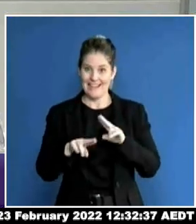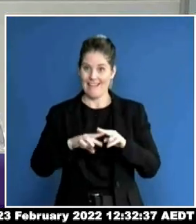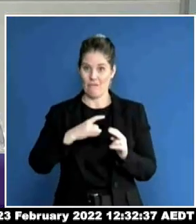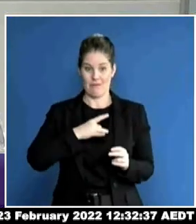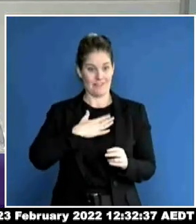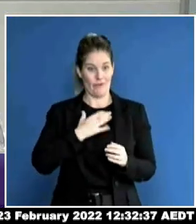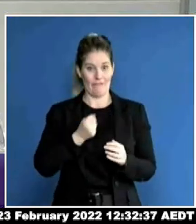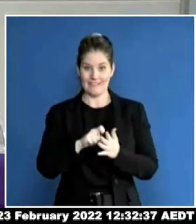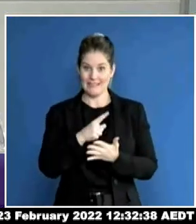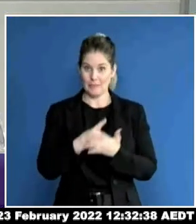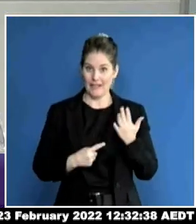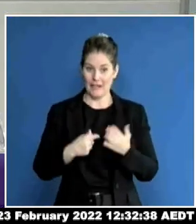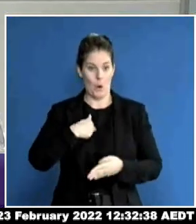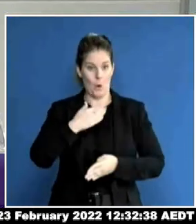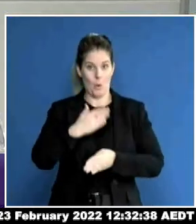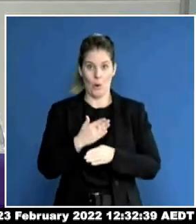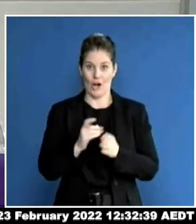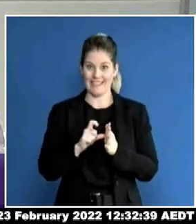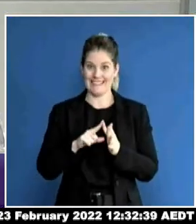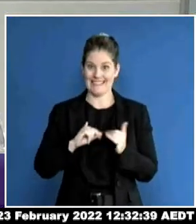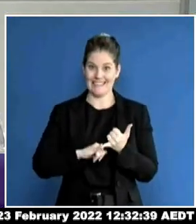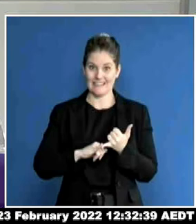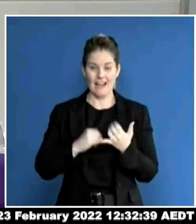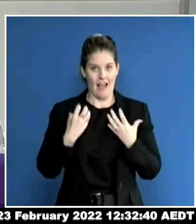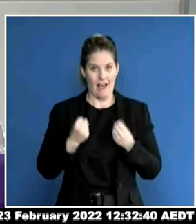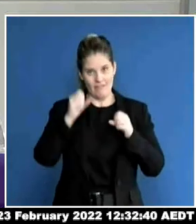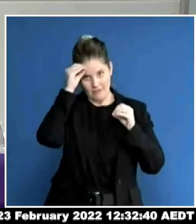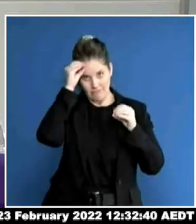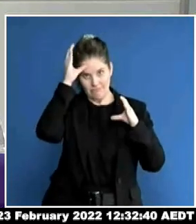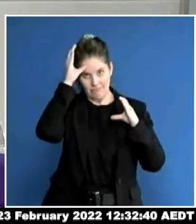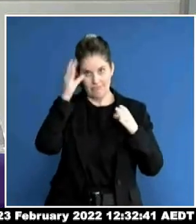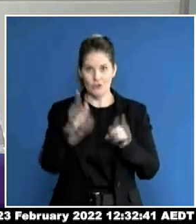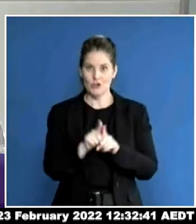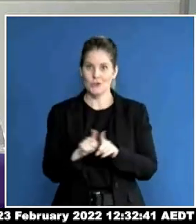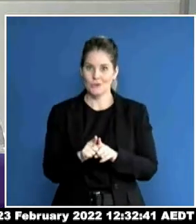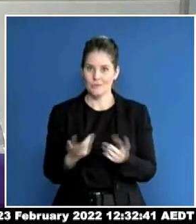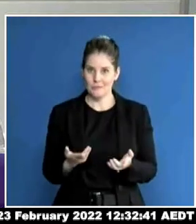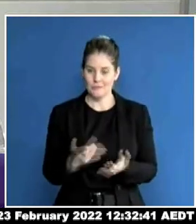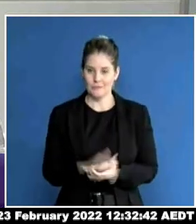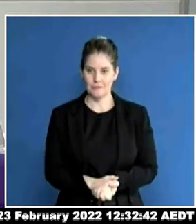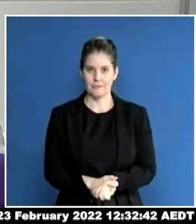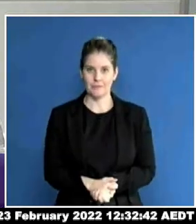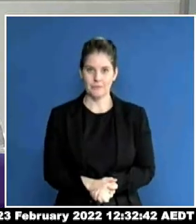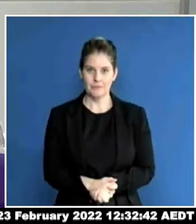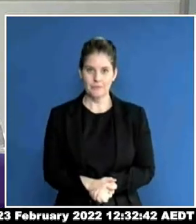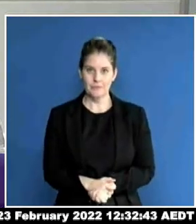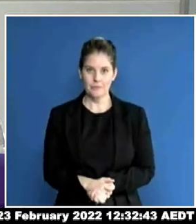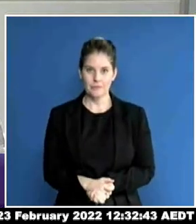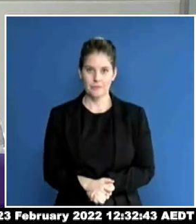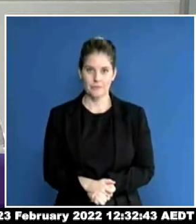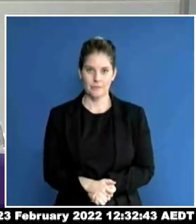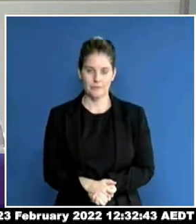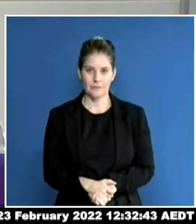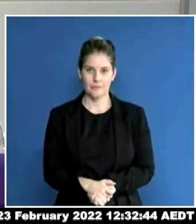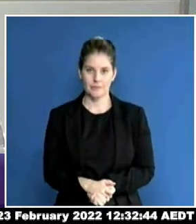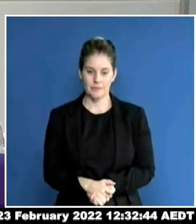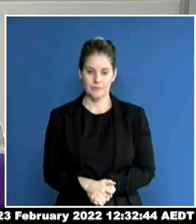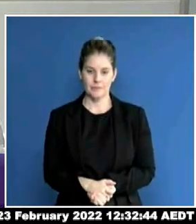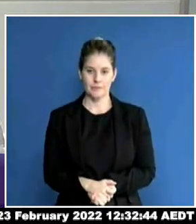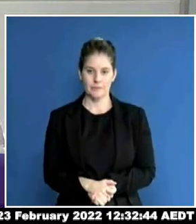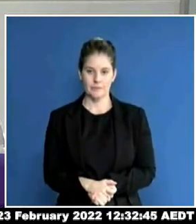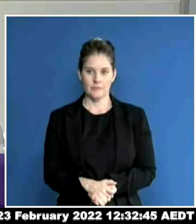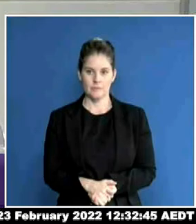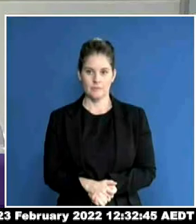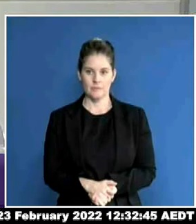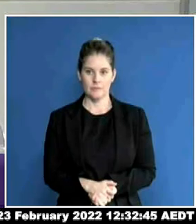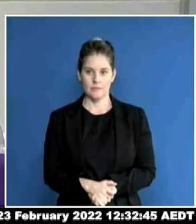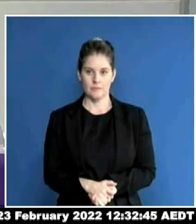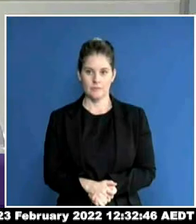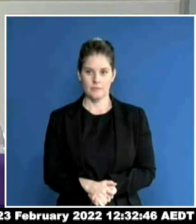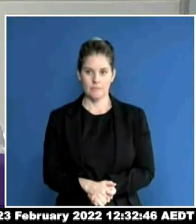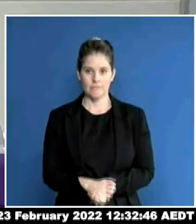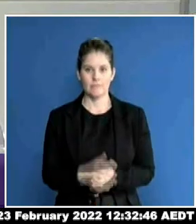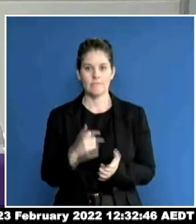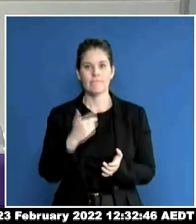Mija, what do you think? MS GWYN: Certainly I will echo your comments there, Simon.